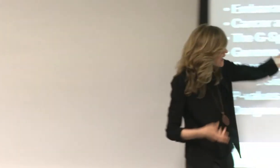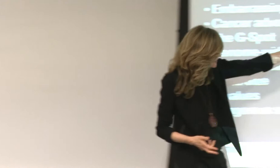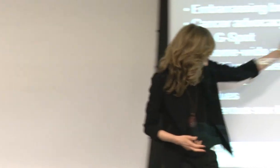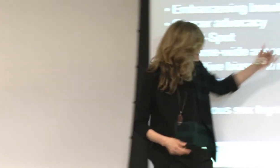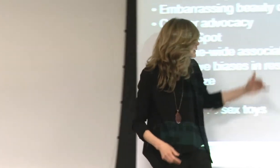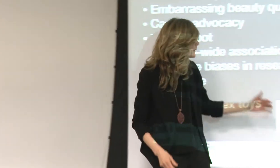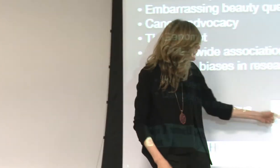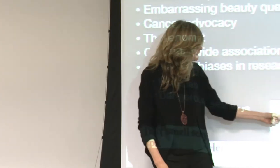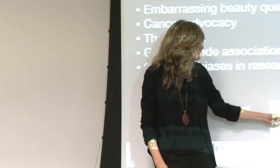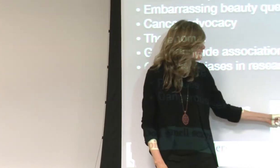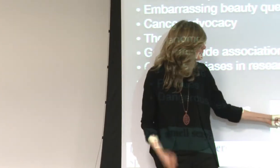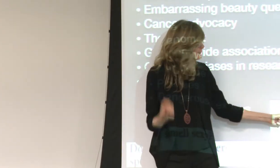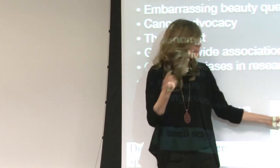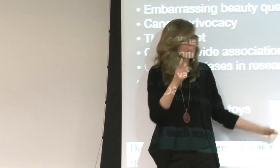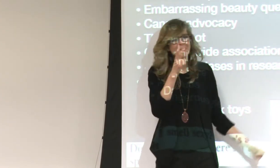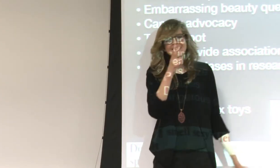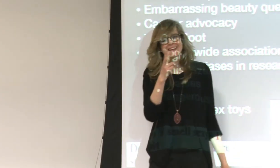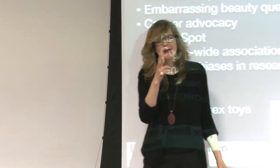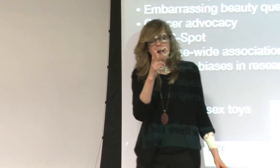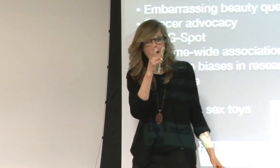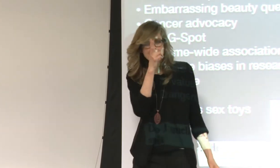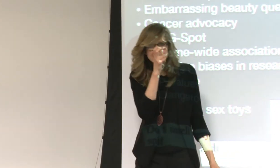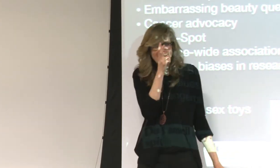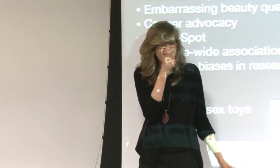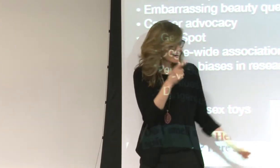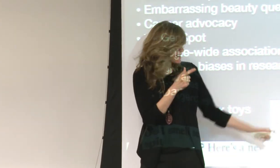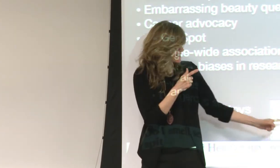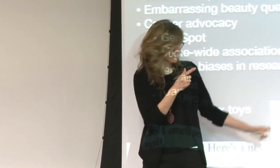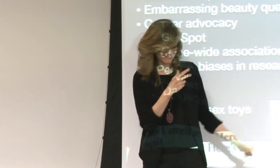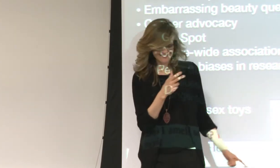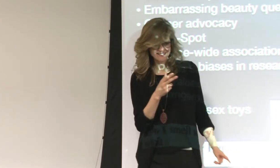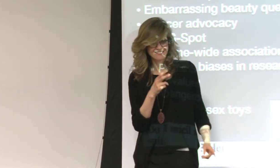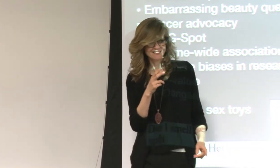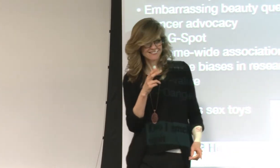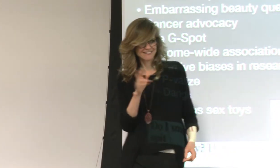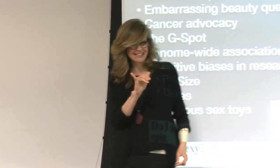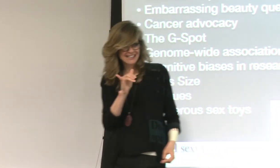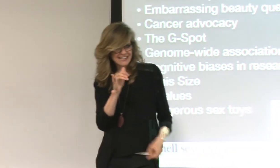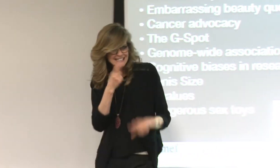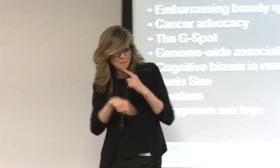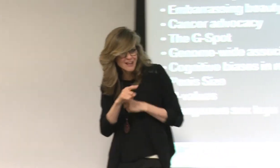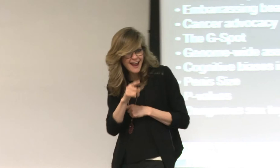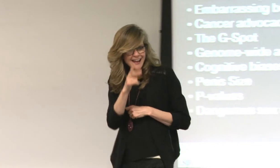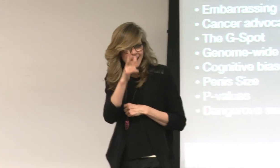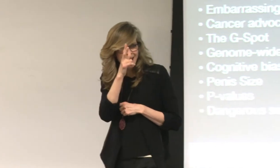ANYHOW, THEN THE SCIENCE OF THE ORGASM, AND THEN INSECTS.